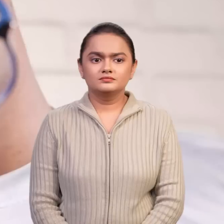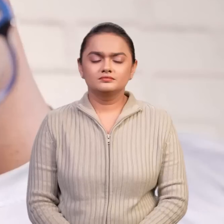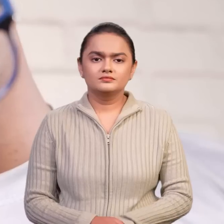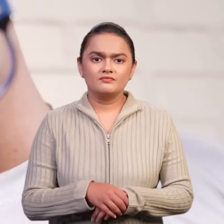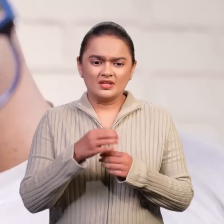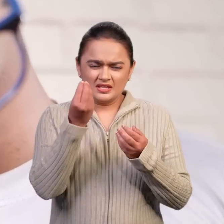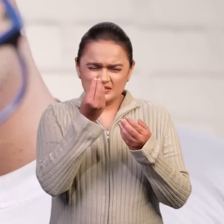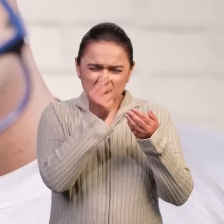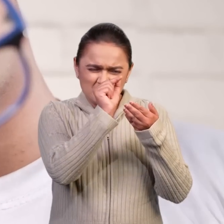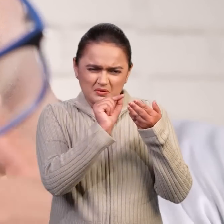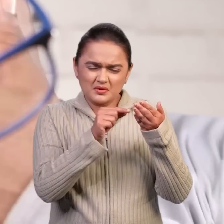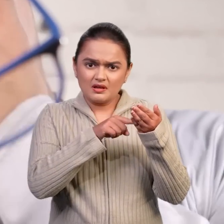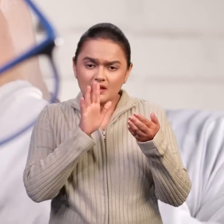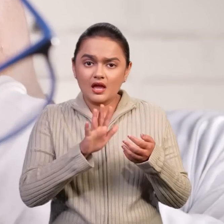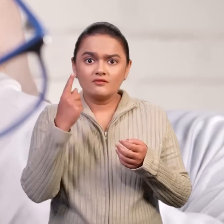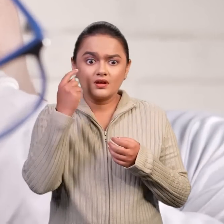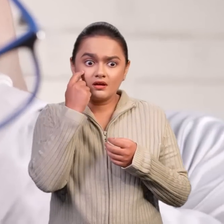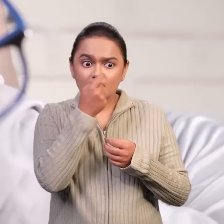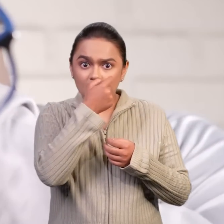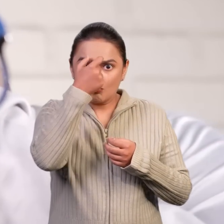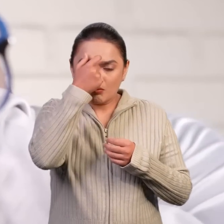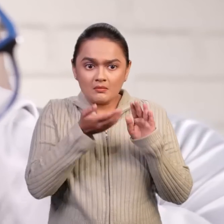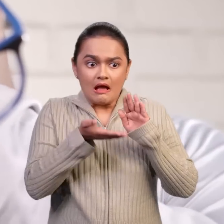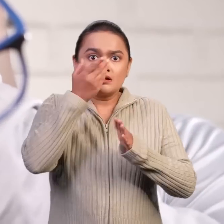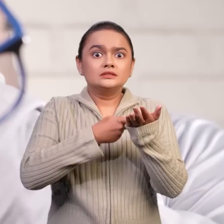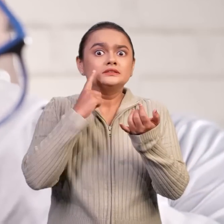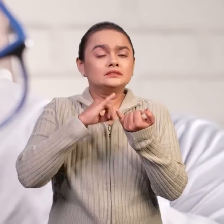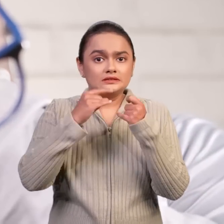There are certain things that put you at a higher risk of developing an eye problem.